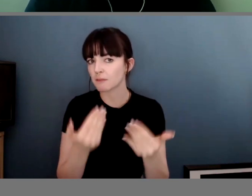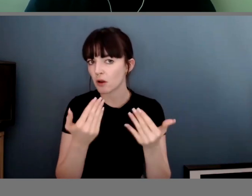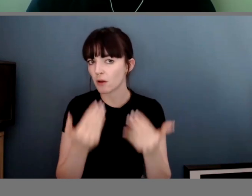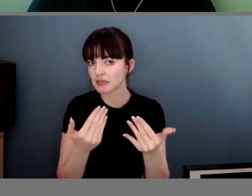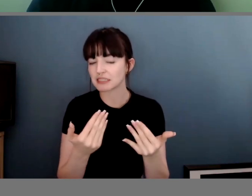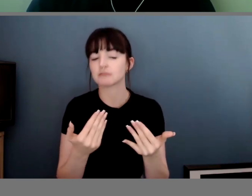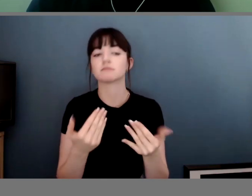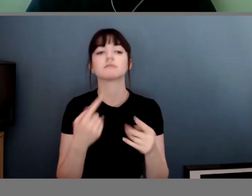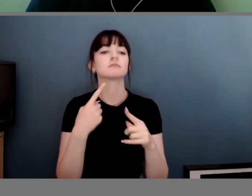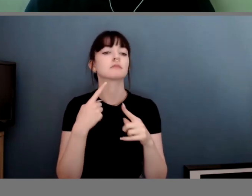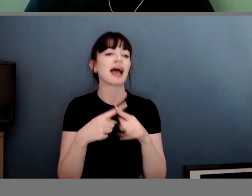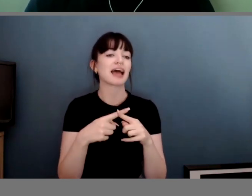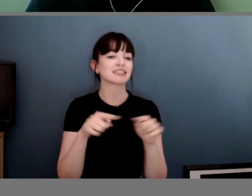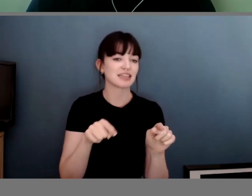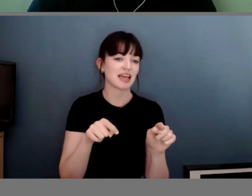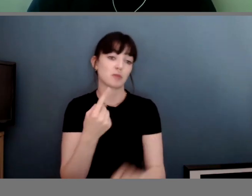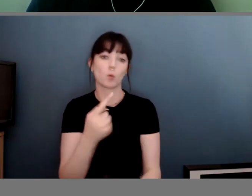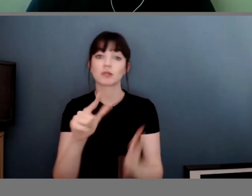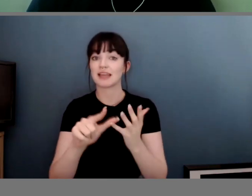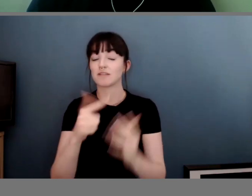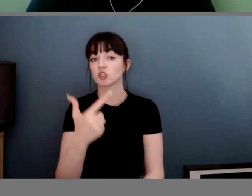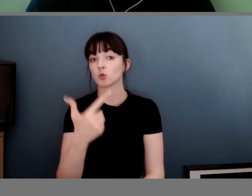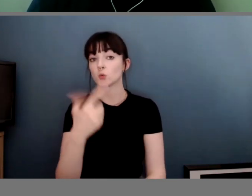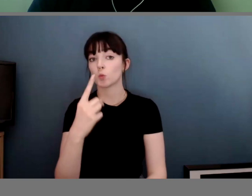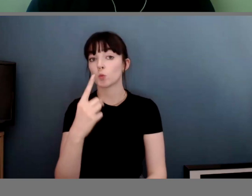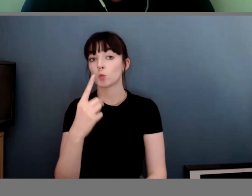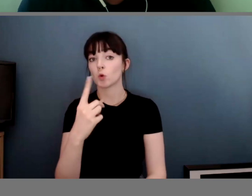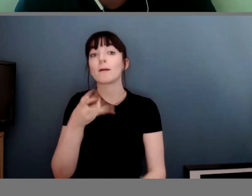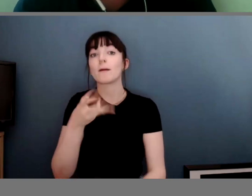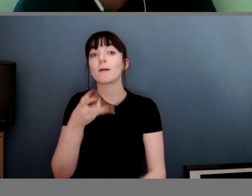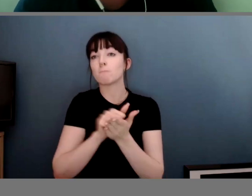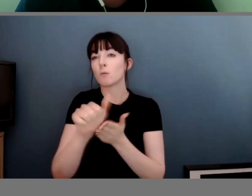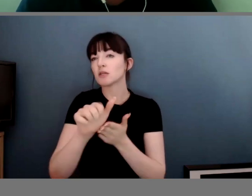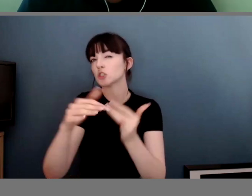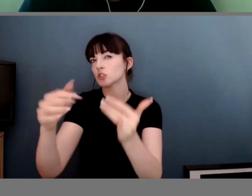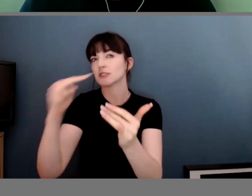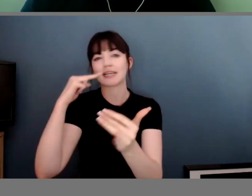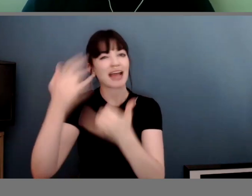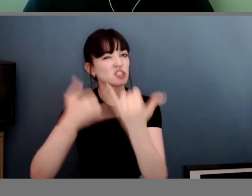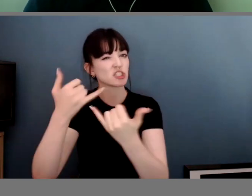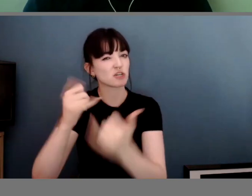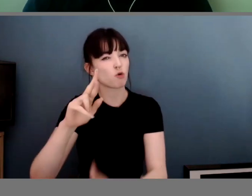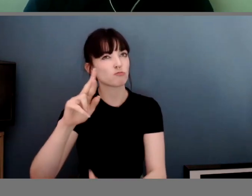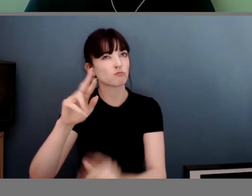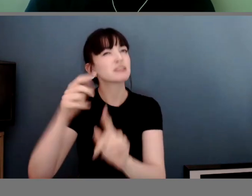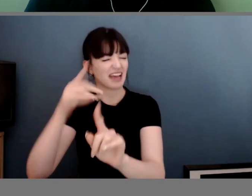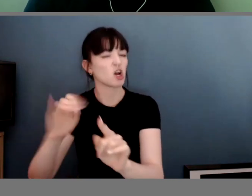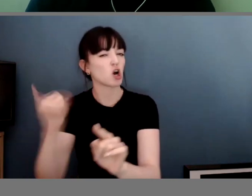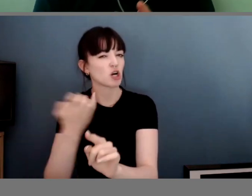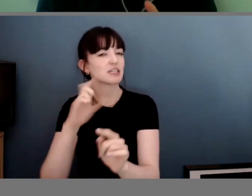17210 should be published in the coming year or early 2025. So the European Accessibility Act,